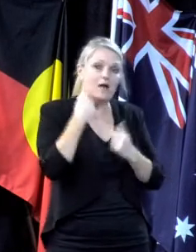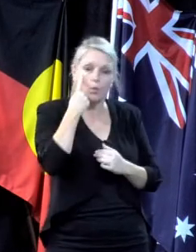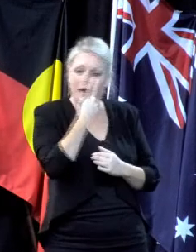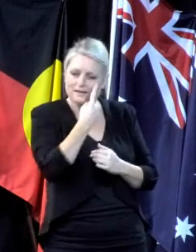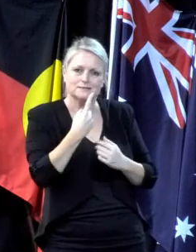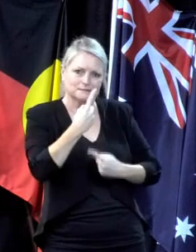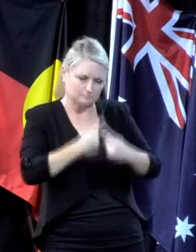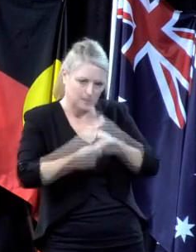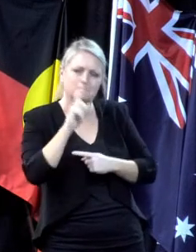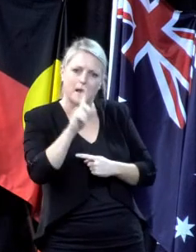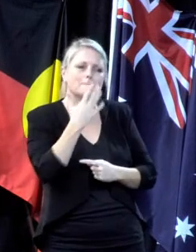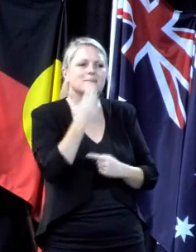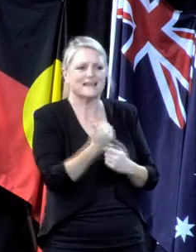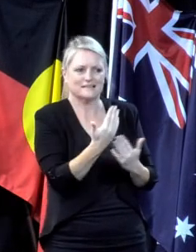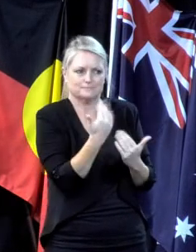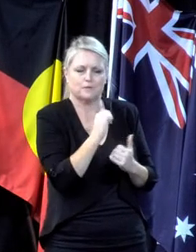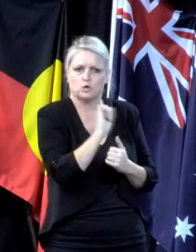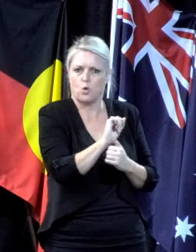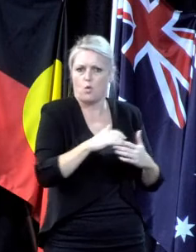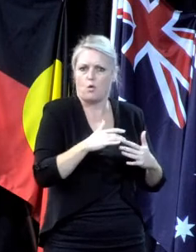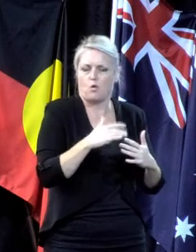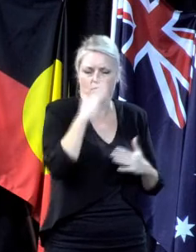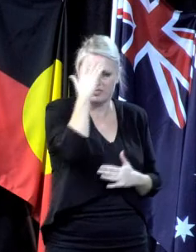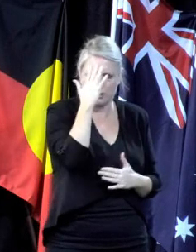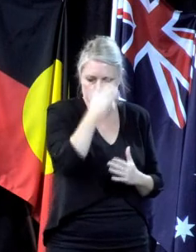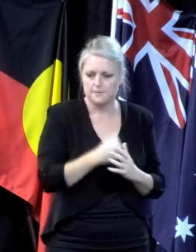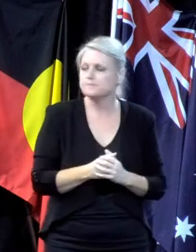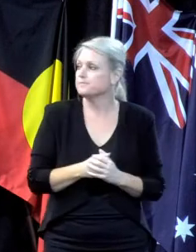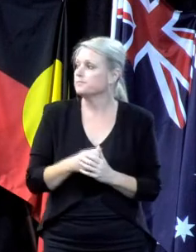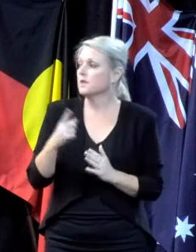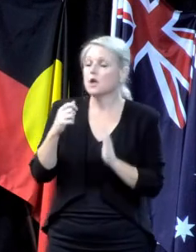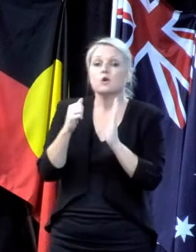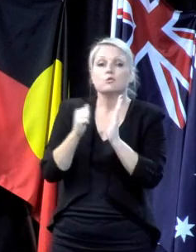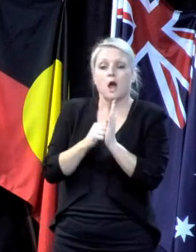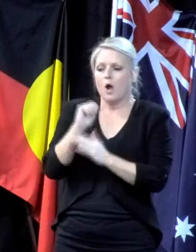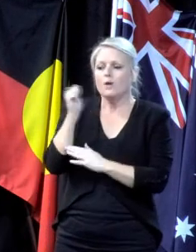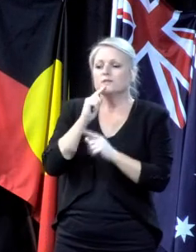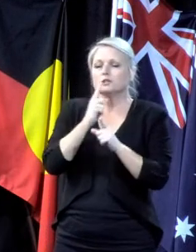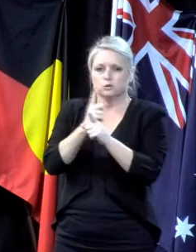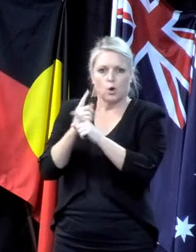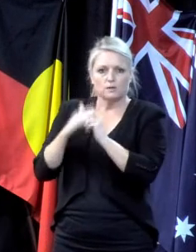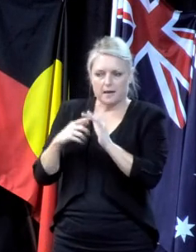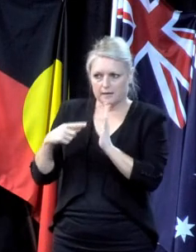So – and we have touched on these issues when – when, previously, we have spoken